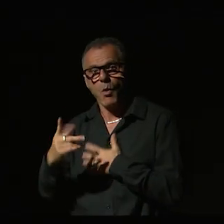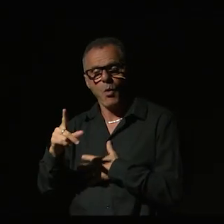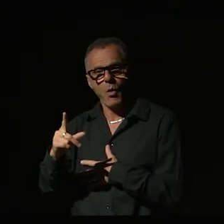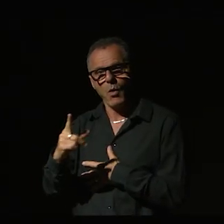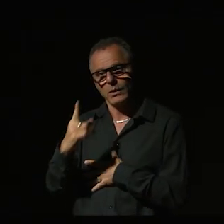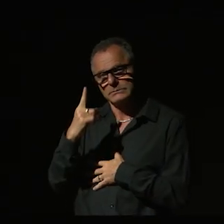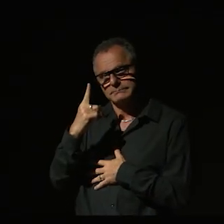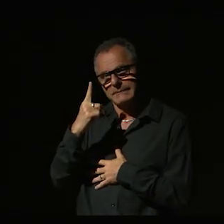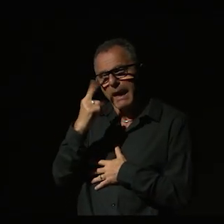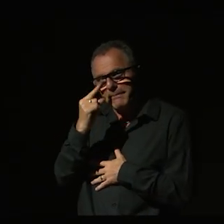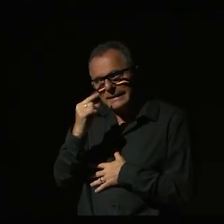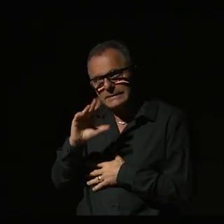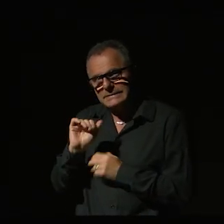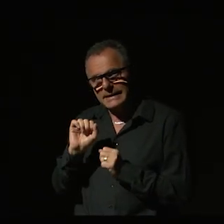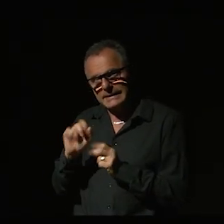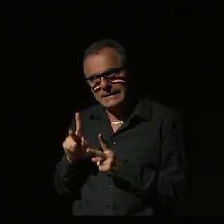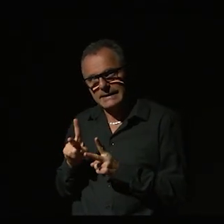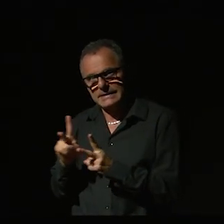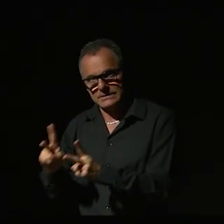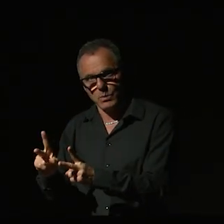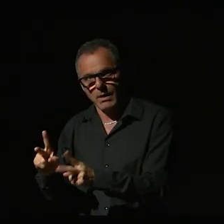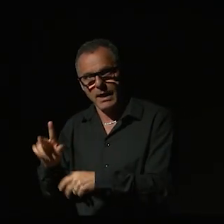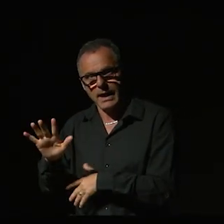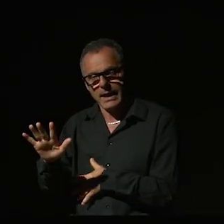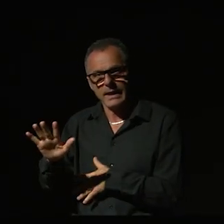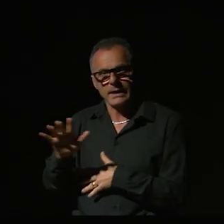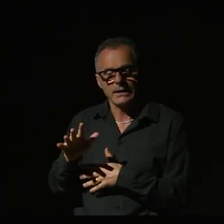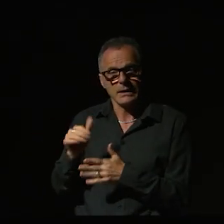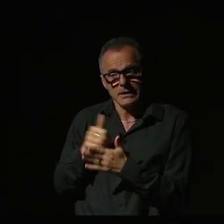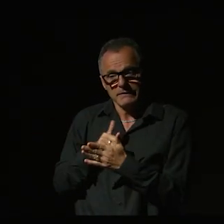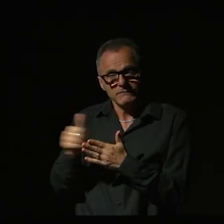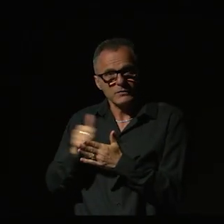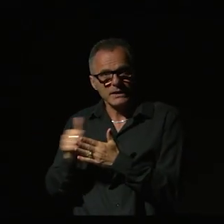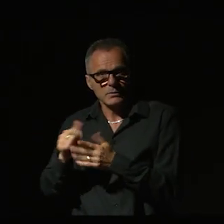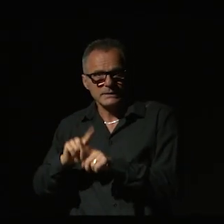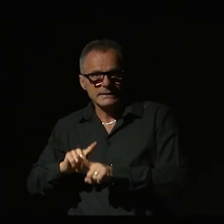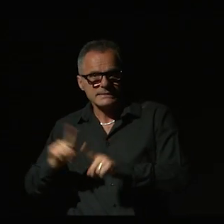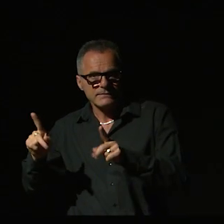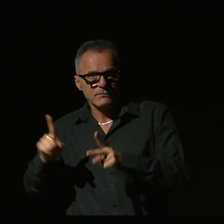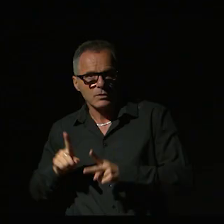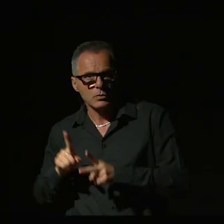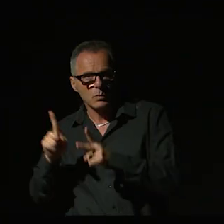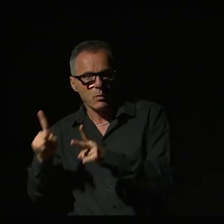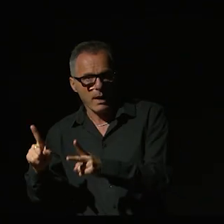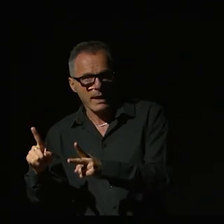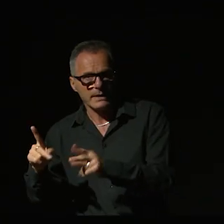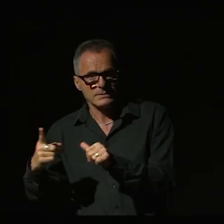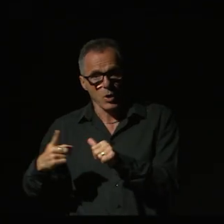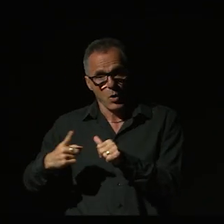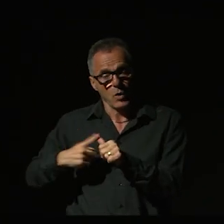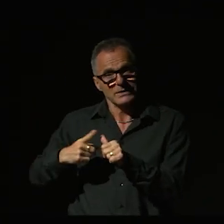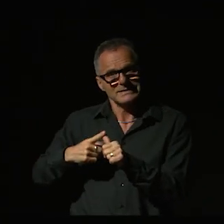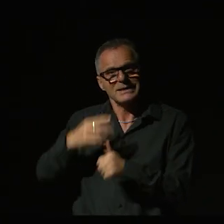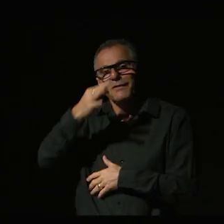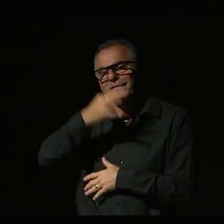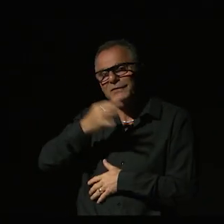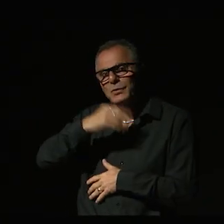frequently annotating his drawings with measurements and proportions, yet fewer drawings by Agostino have survived from his Roman period